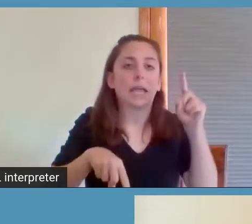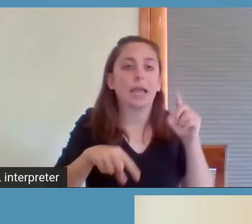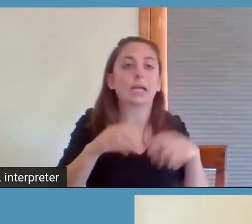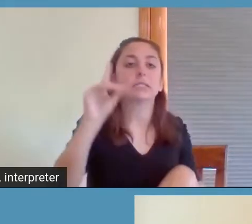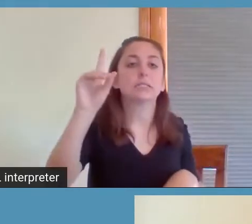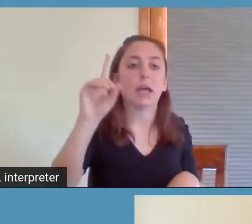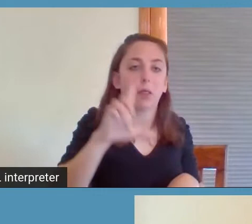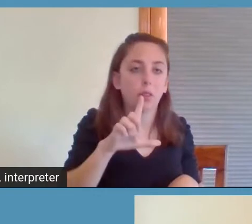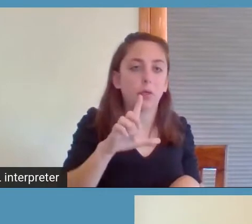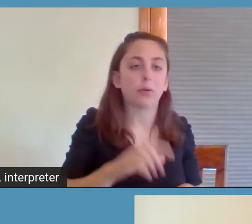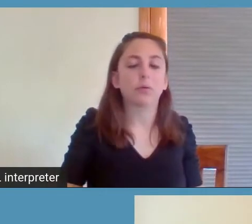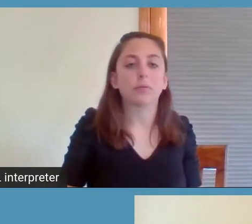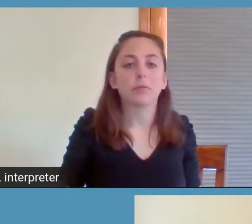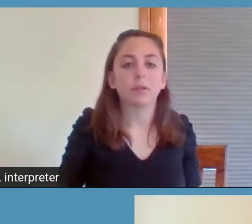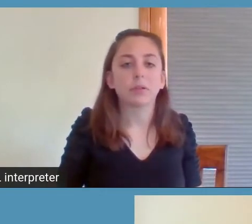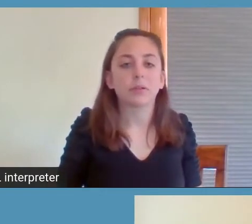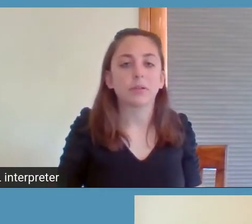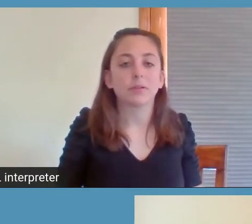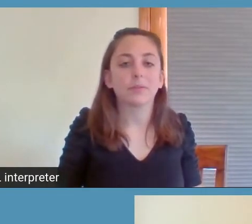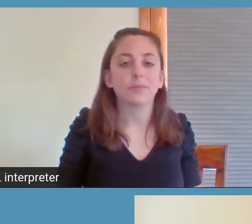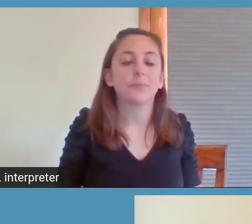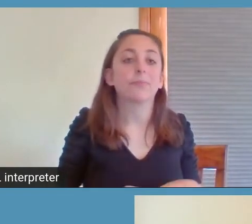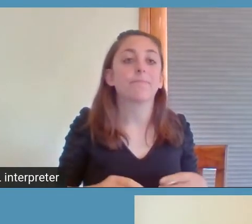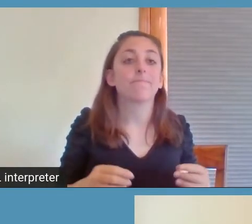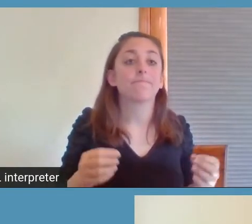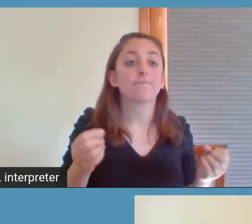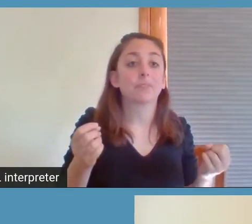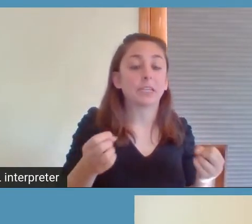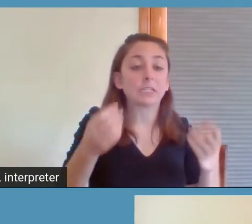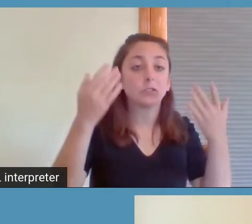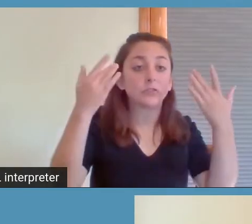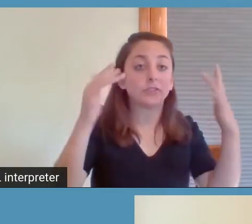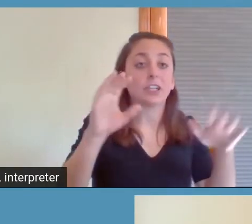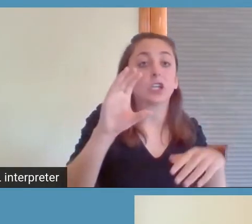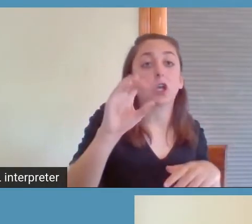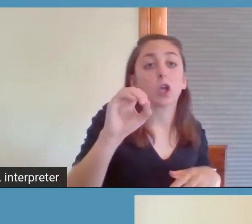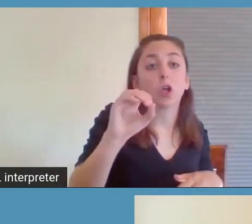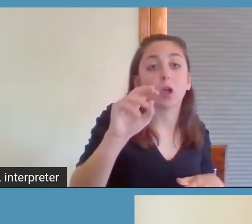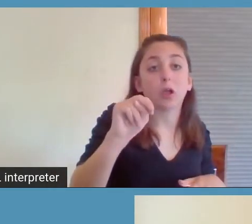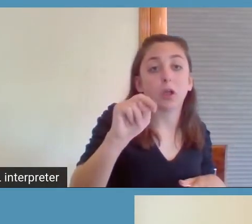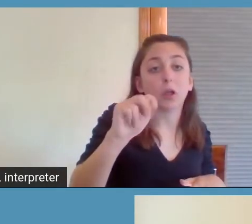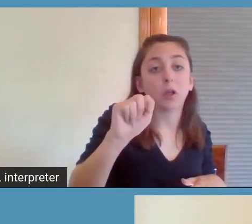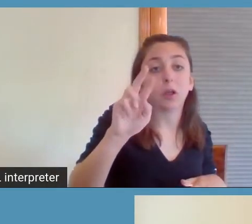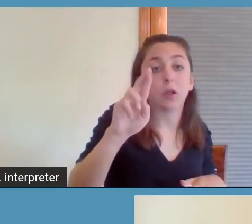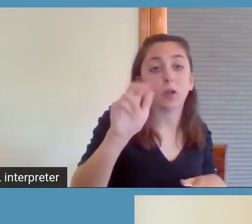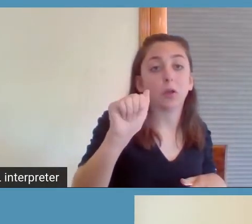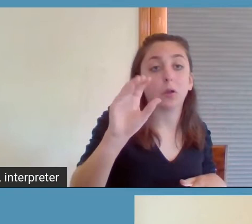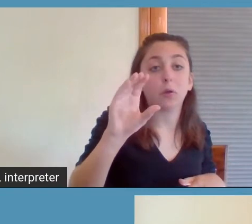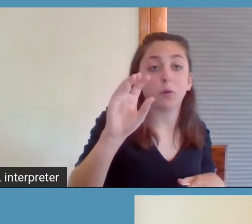i guess once your contract is up it's raising the bond oh it's ephemeral it doesn't exist forever